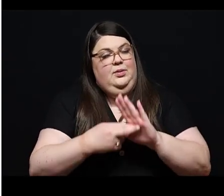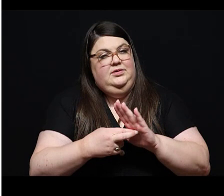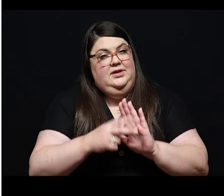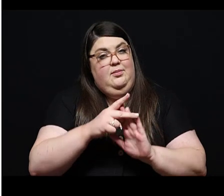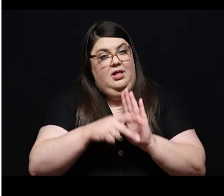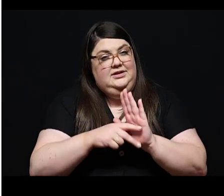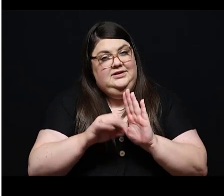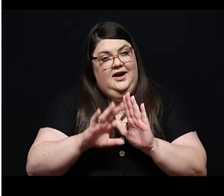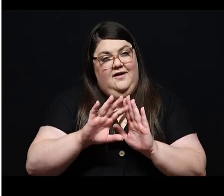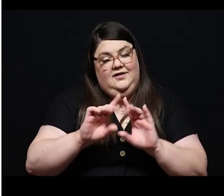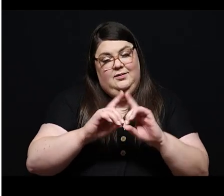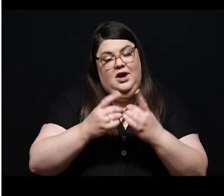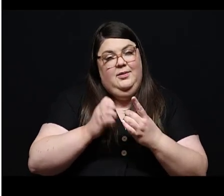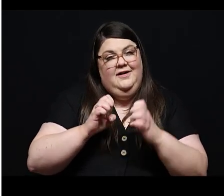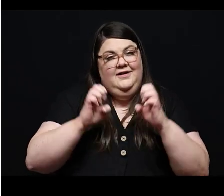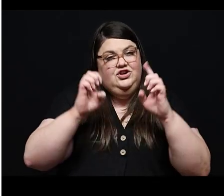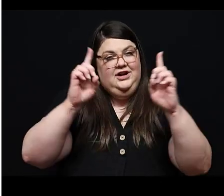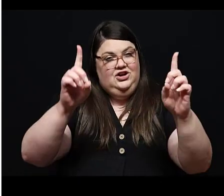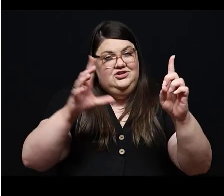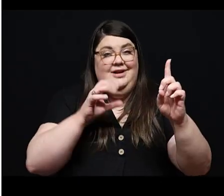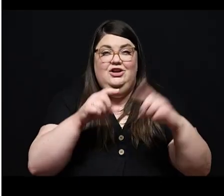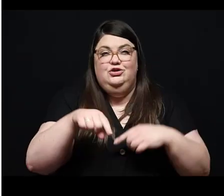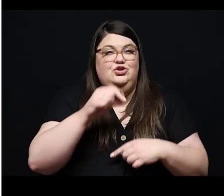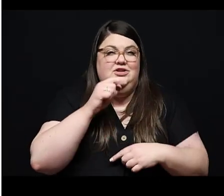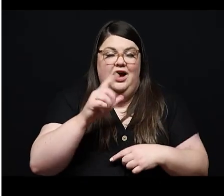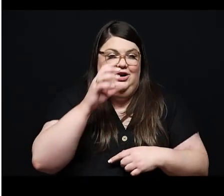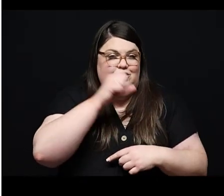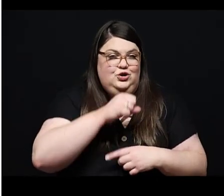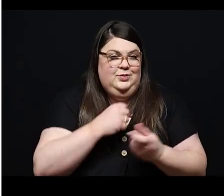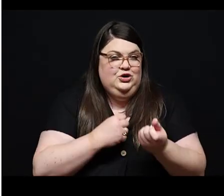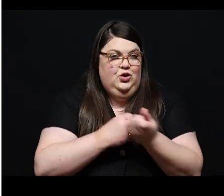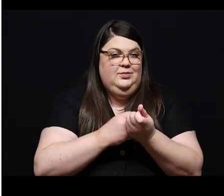of the Department of Education, and you should not assume endorsement by the Federal Government.